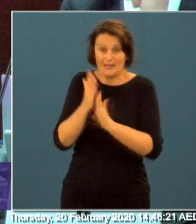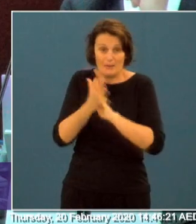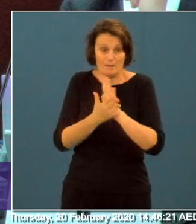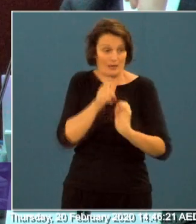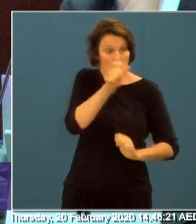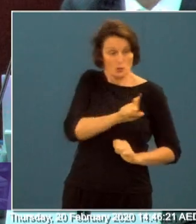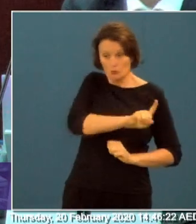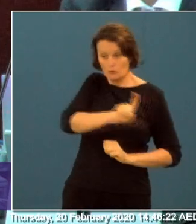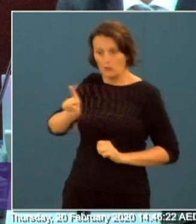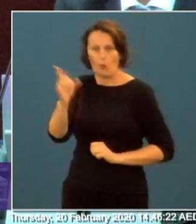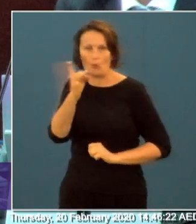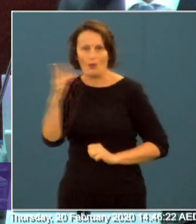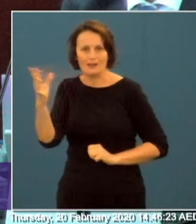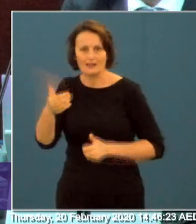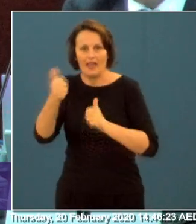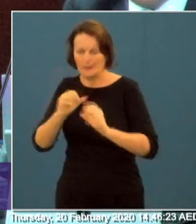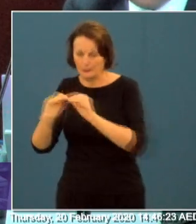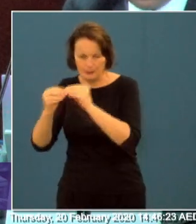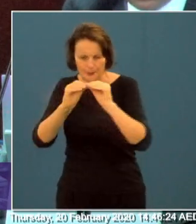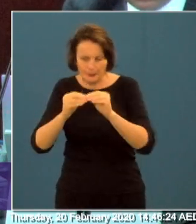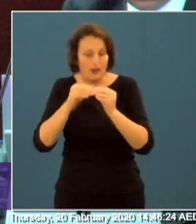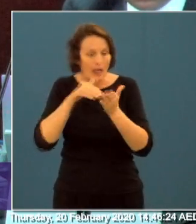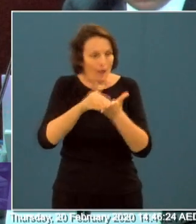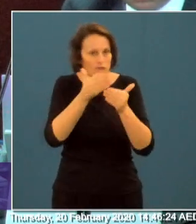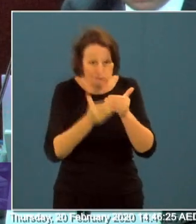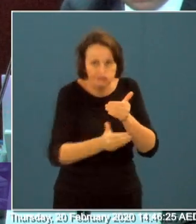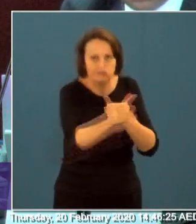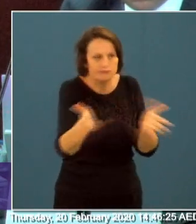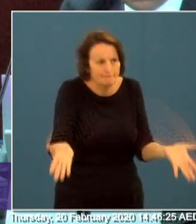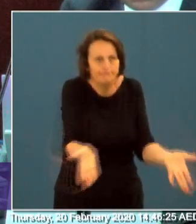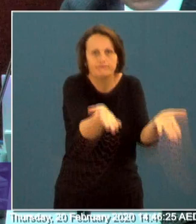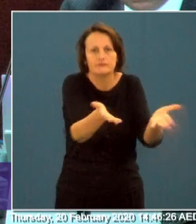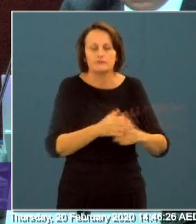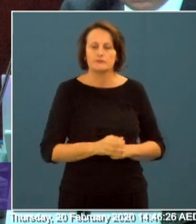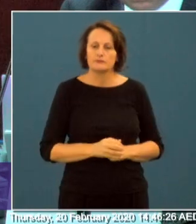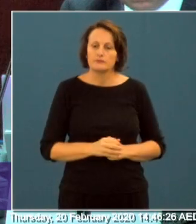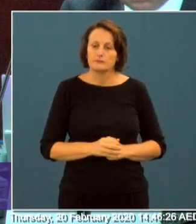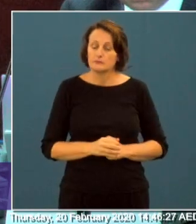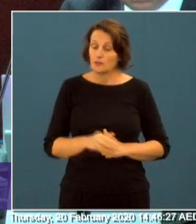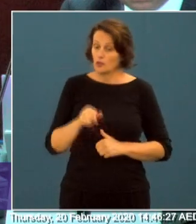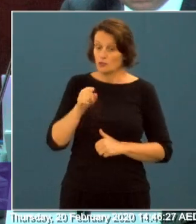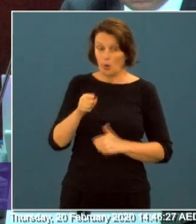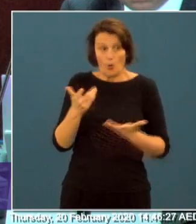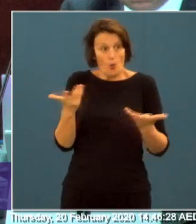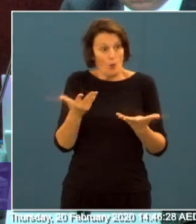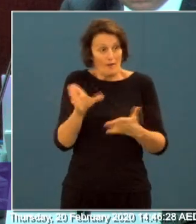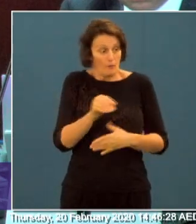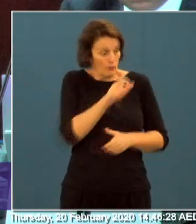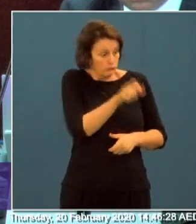And do you draw your patients from the entire health district, the Sydney Local Health District?